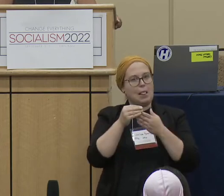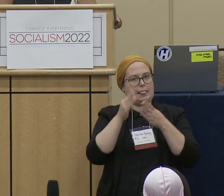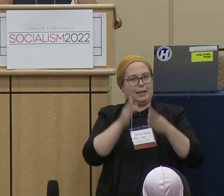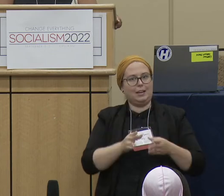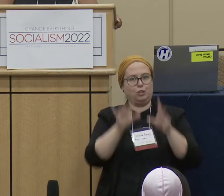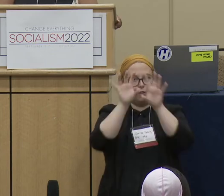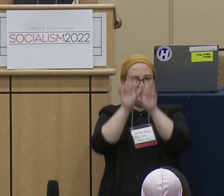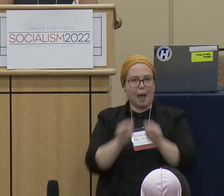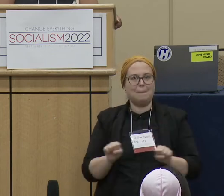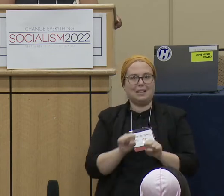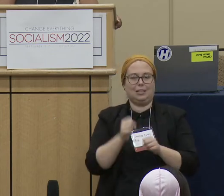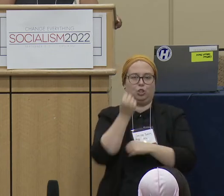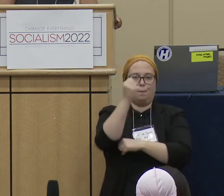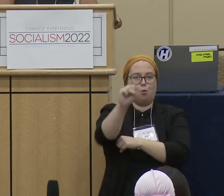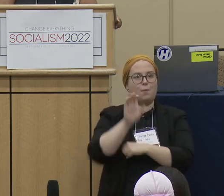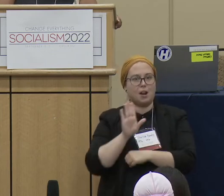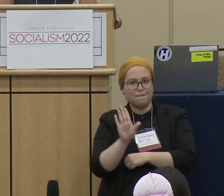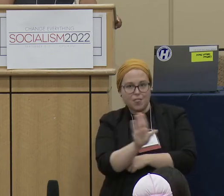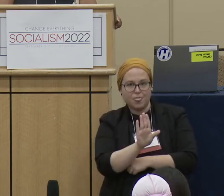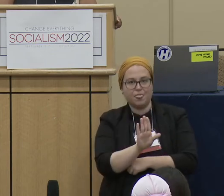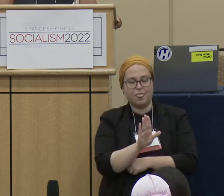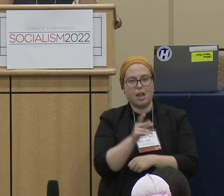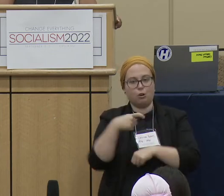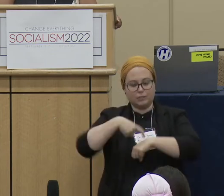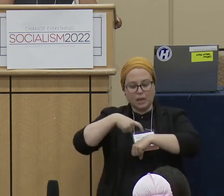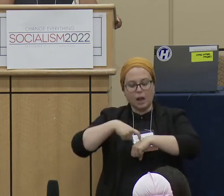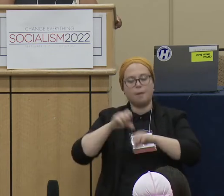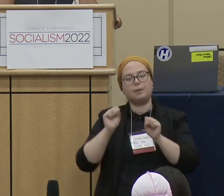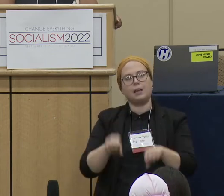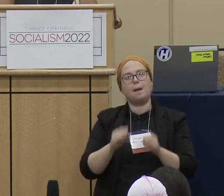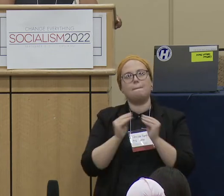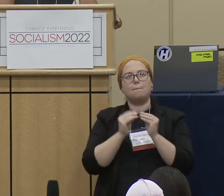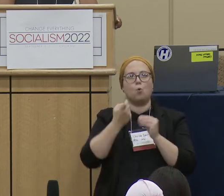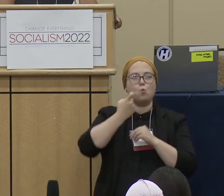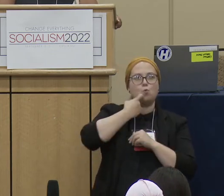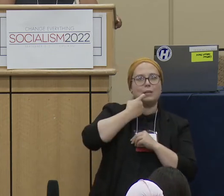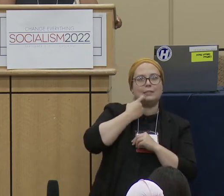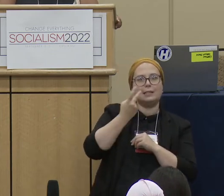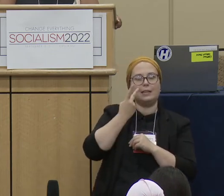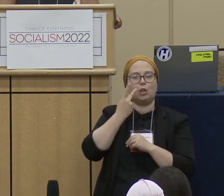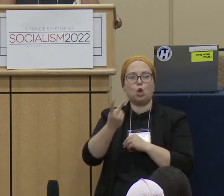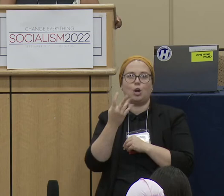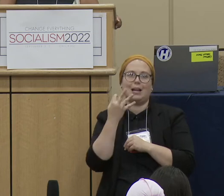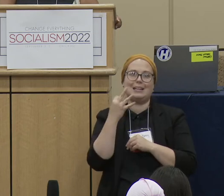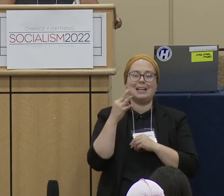leaders of the abolitionist movement of their time. We can